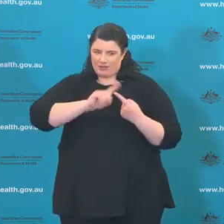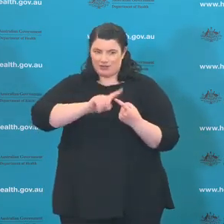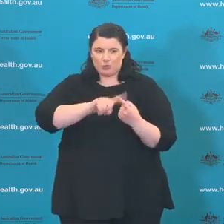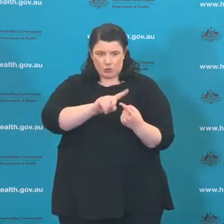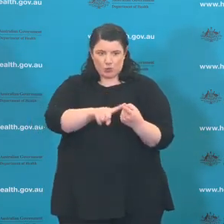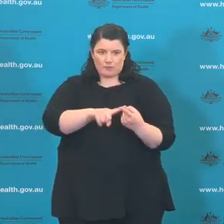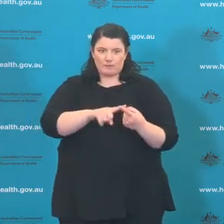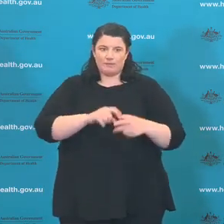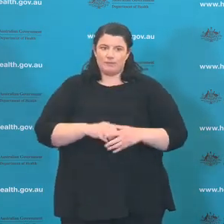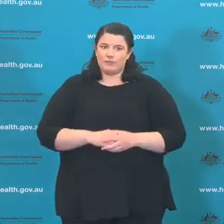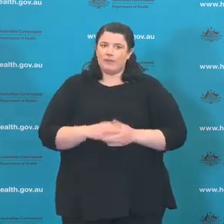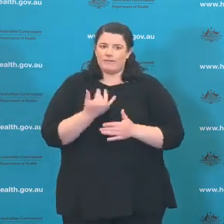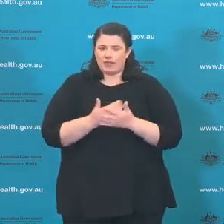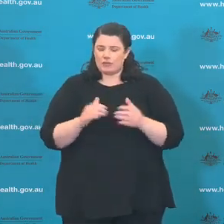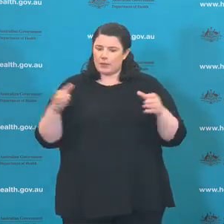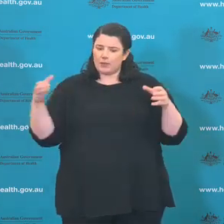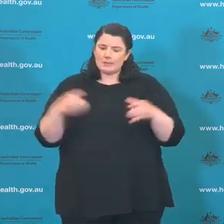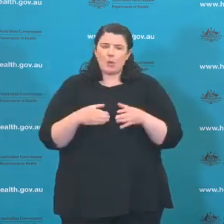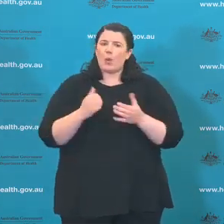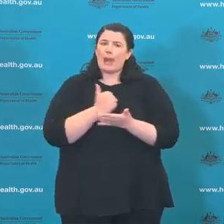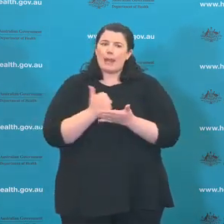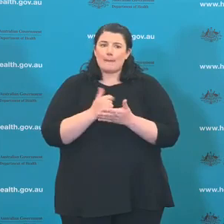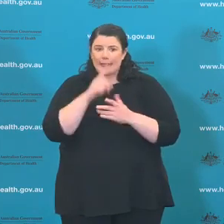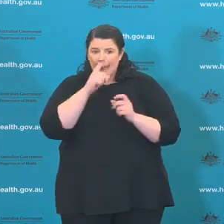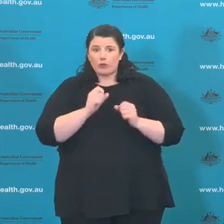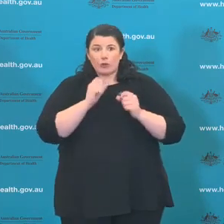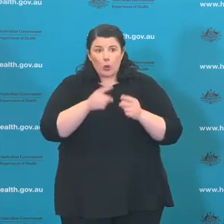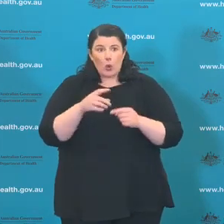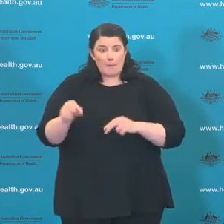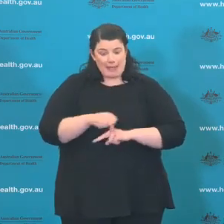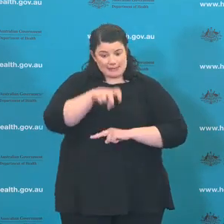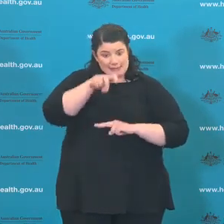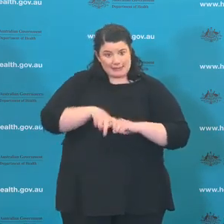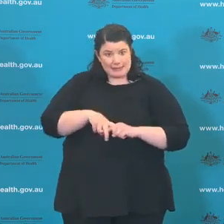controlled numbers, everyone had an allocated seat, there was significant